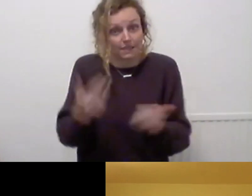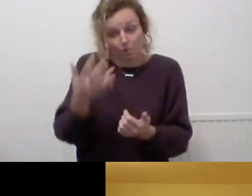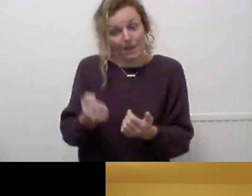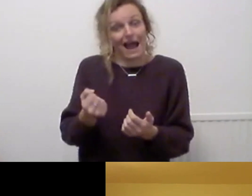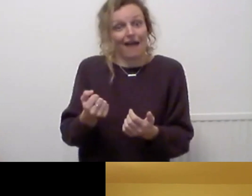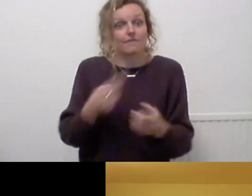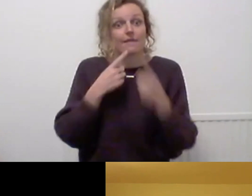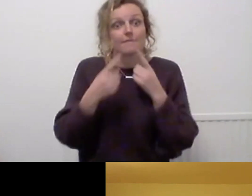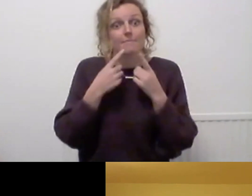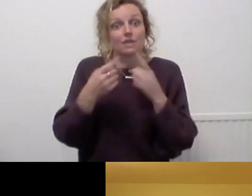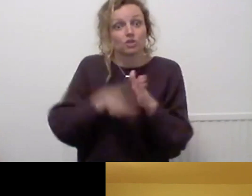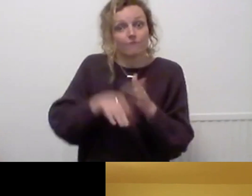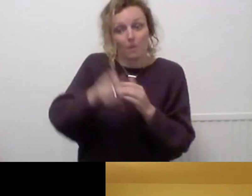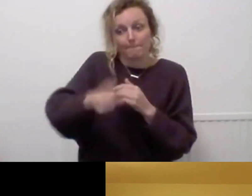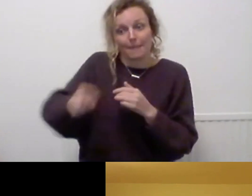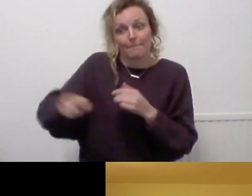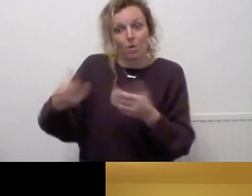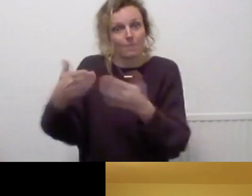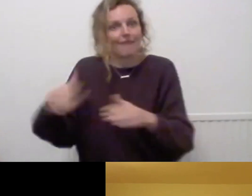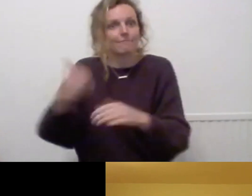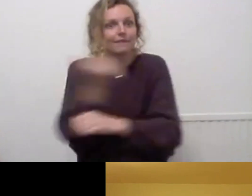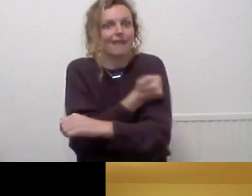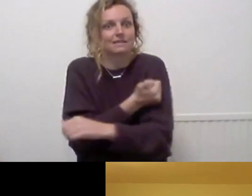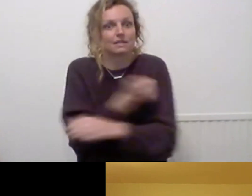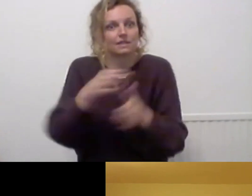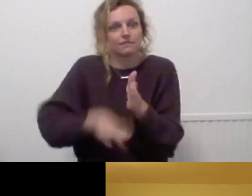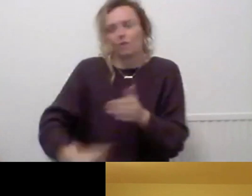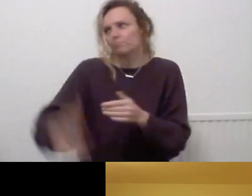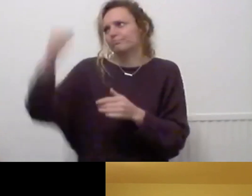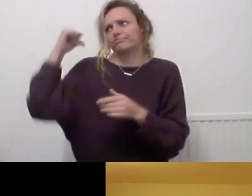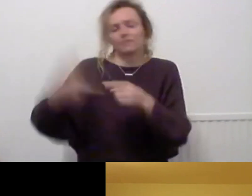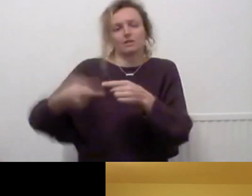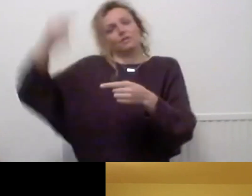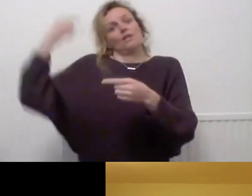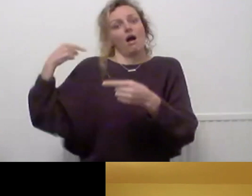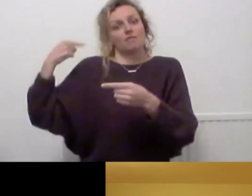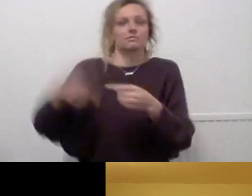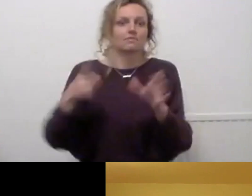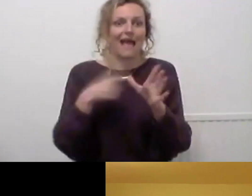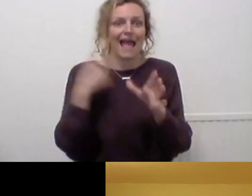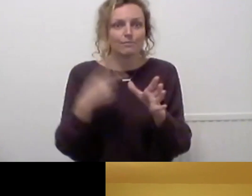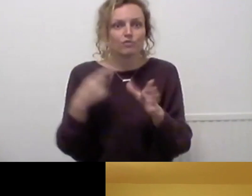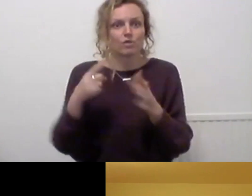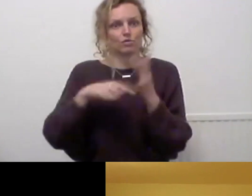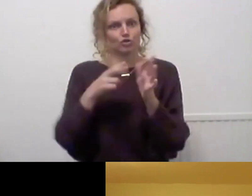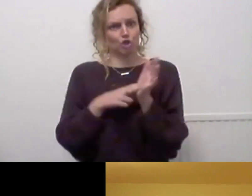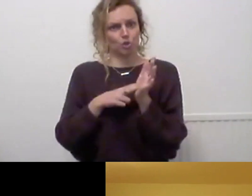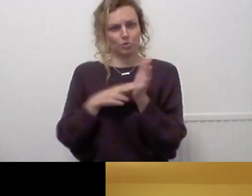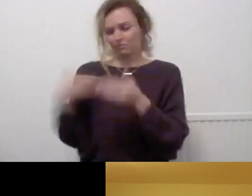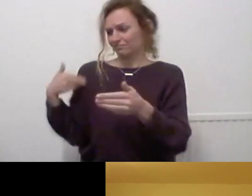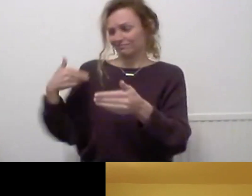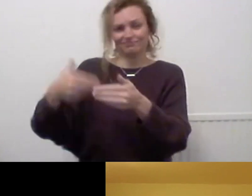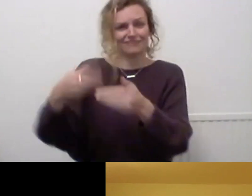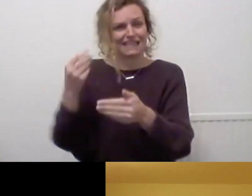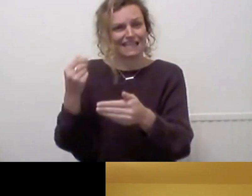last April, since last May, June. So that is coming close to a year now. And follow up